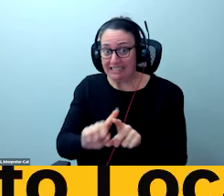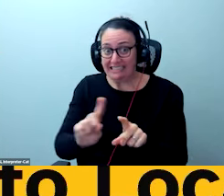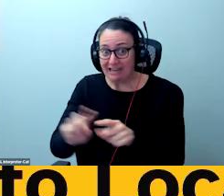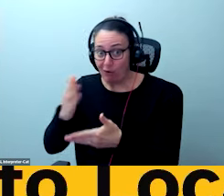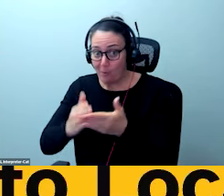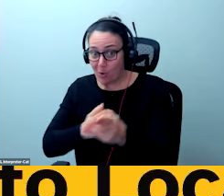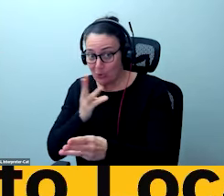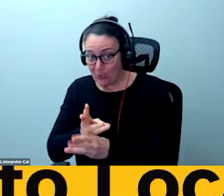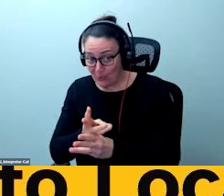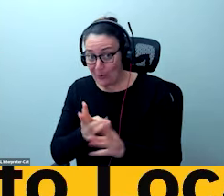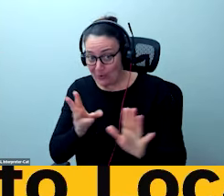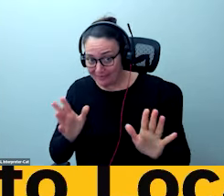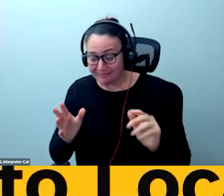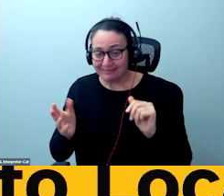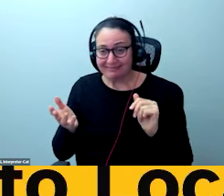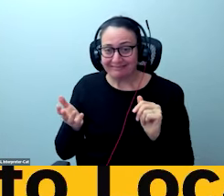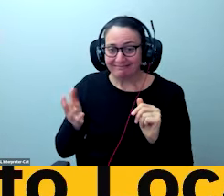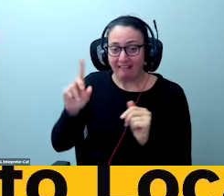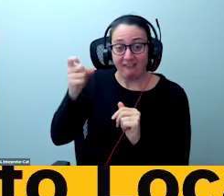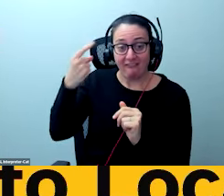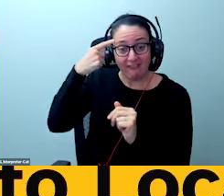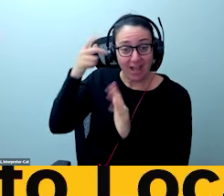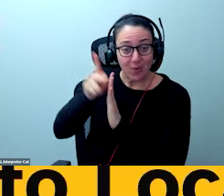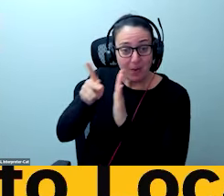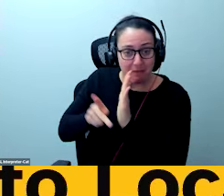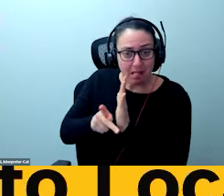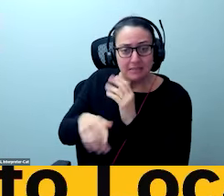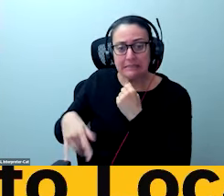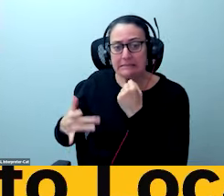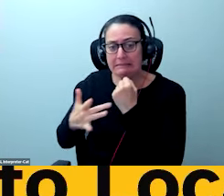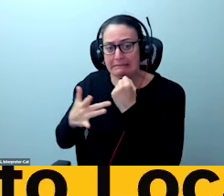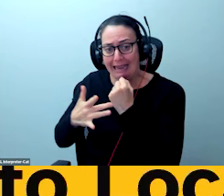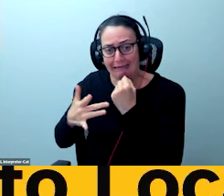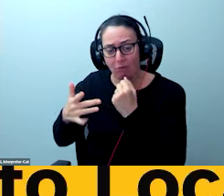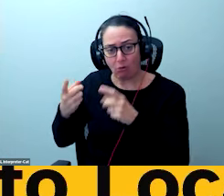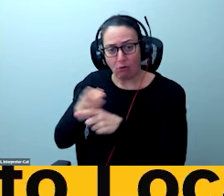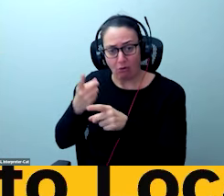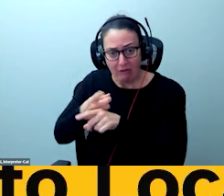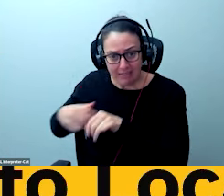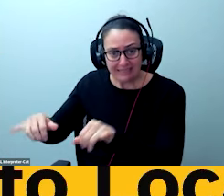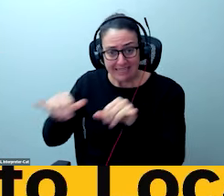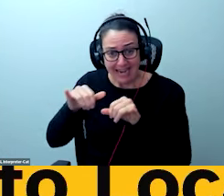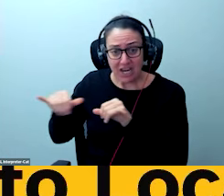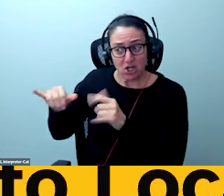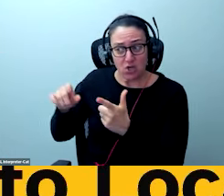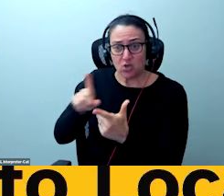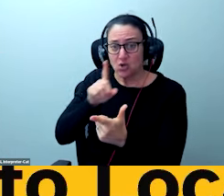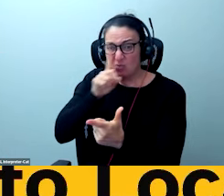So you'll get federal policies and technical standards that both precede the ADA